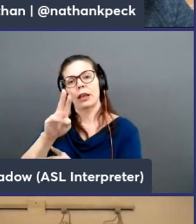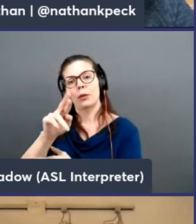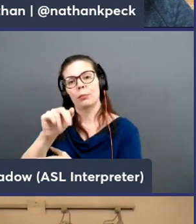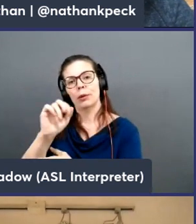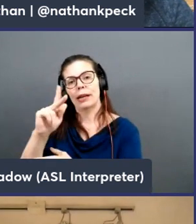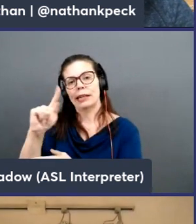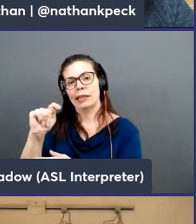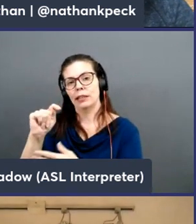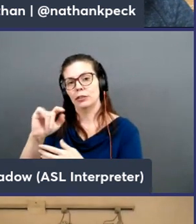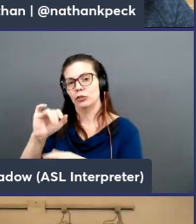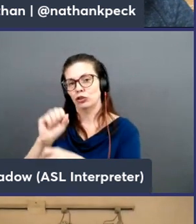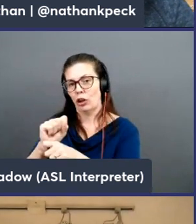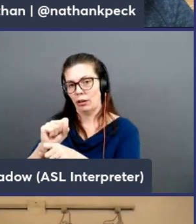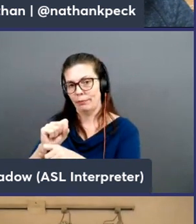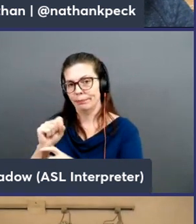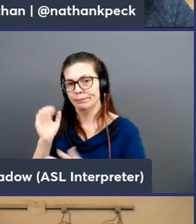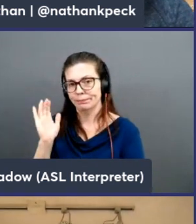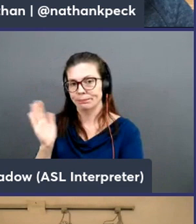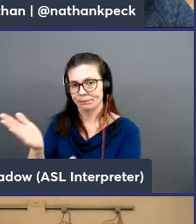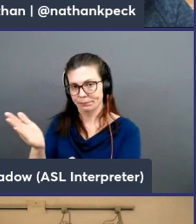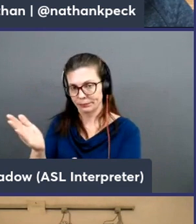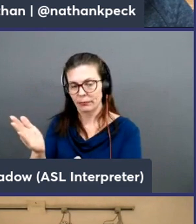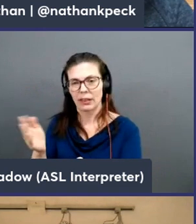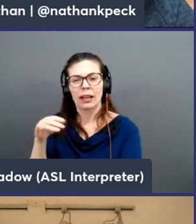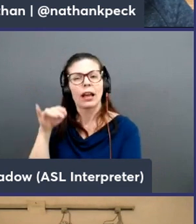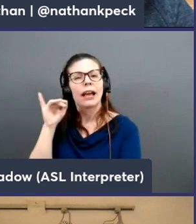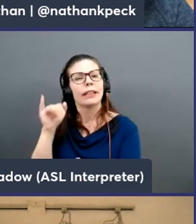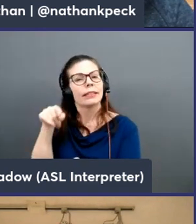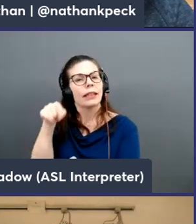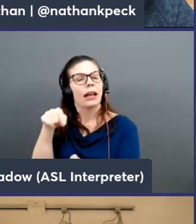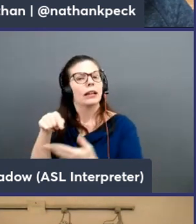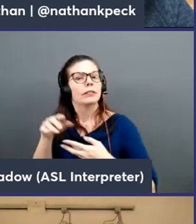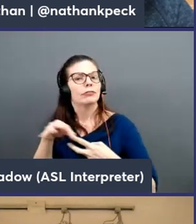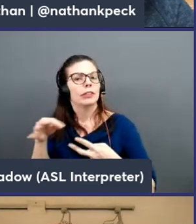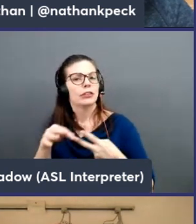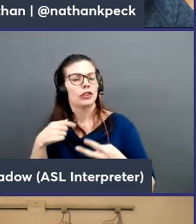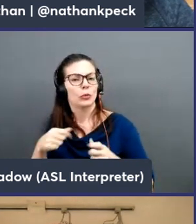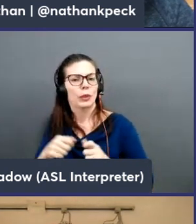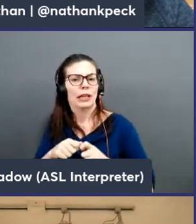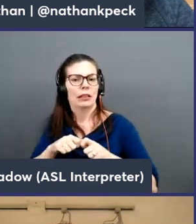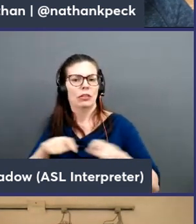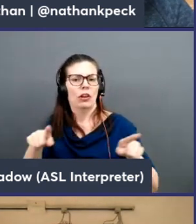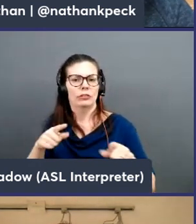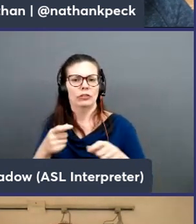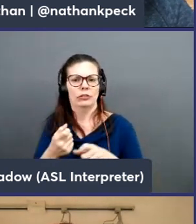and this is a feature that we launched late last year on Braket,